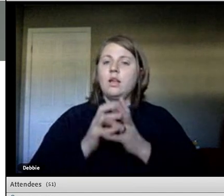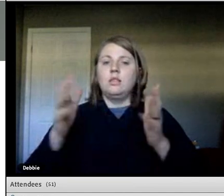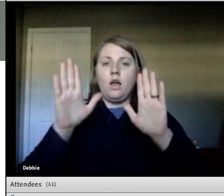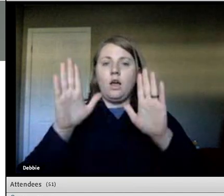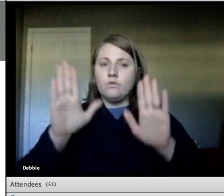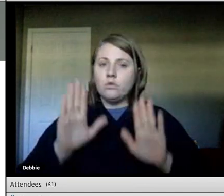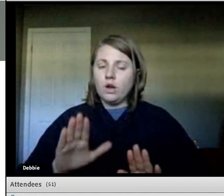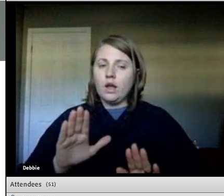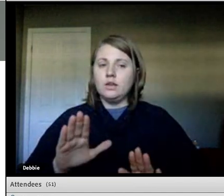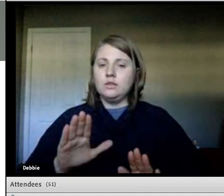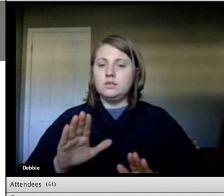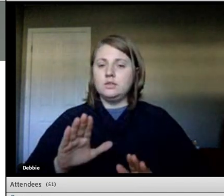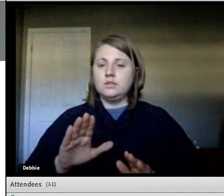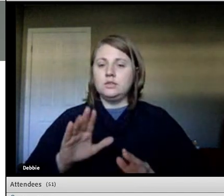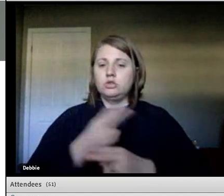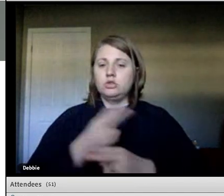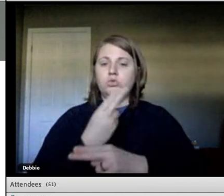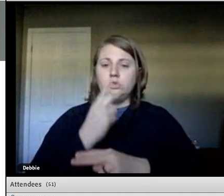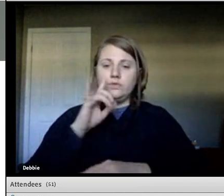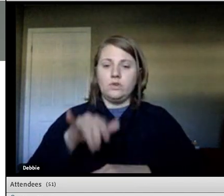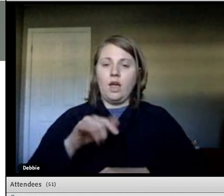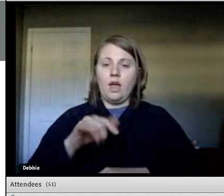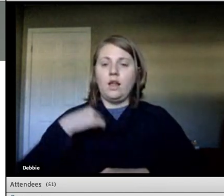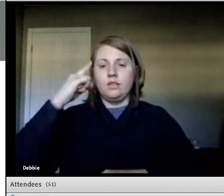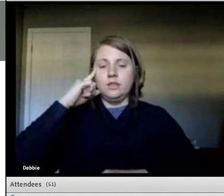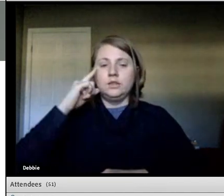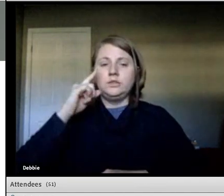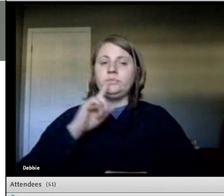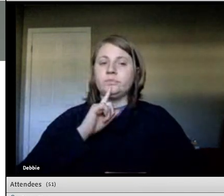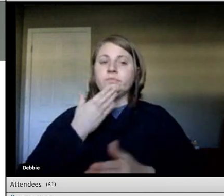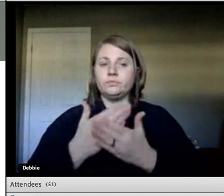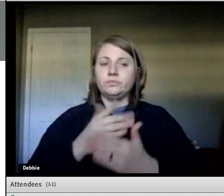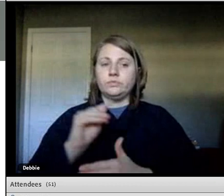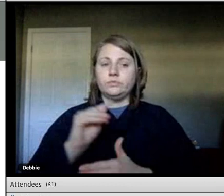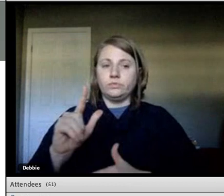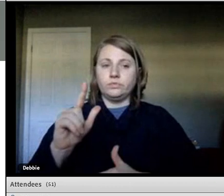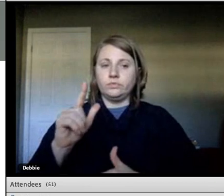and I think it would be a really good tool for a library to kind of create a better communication system